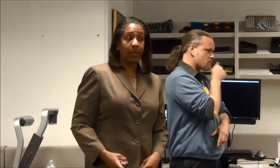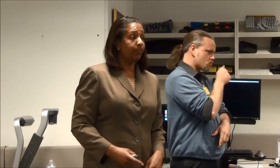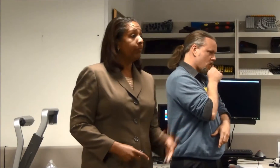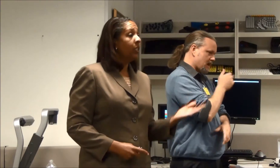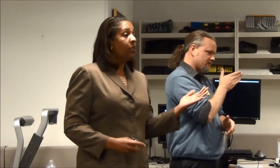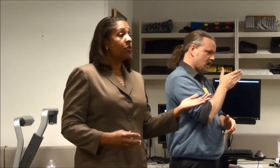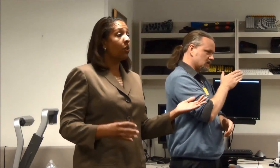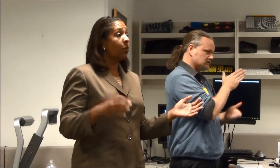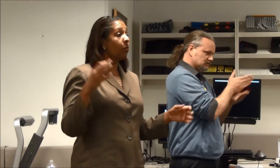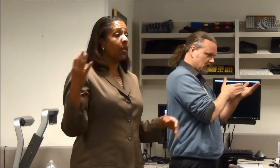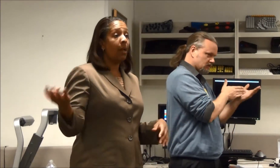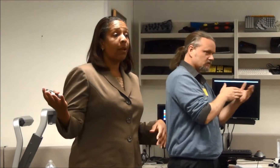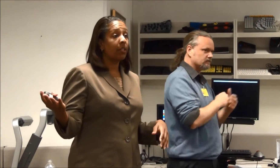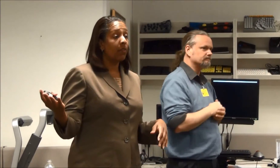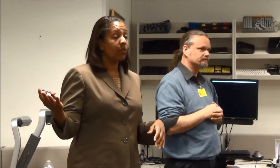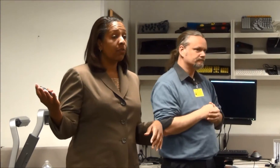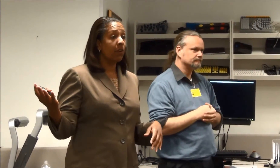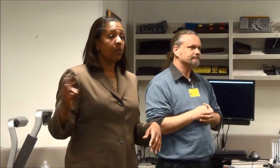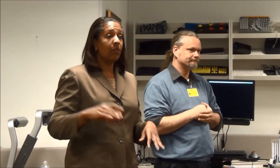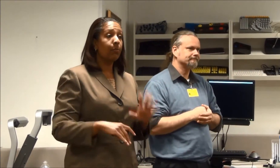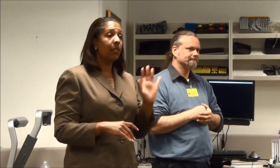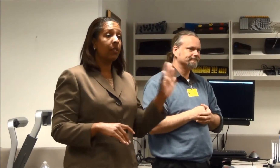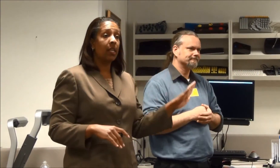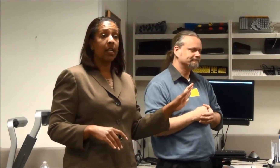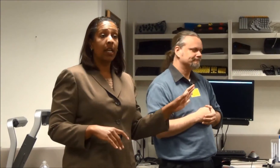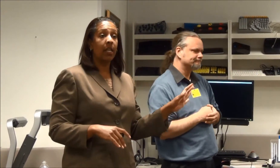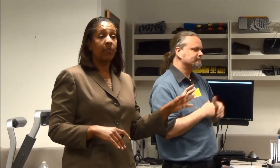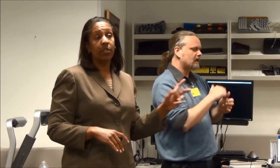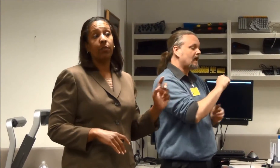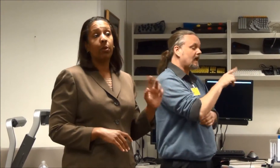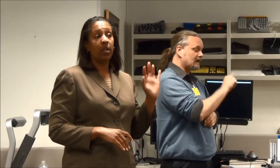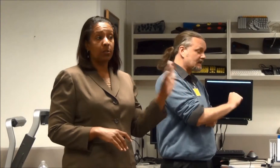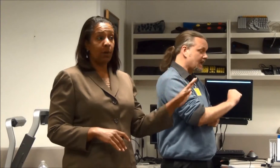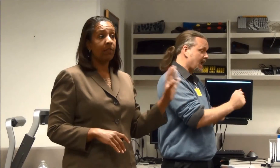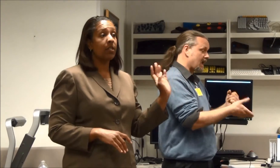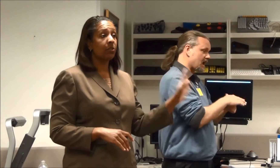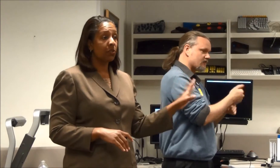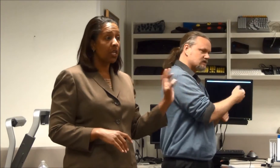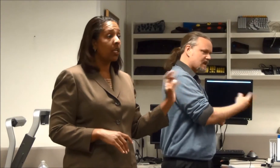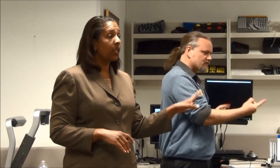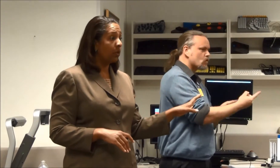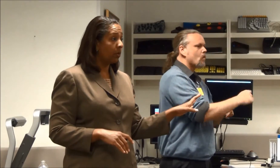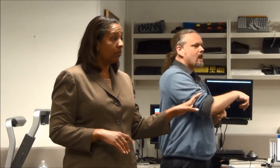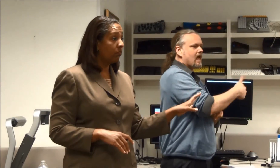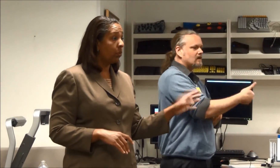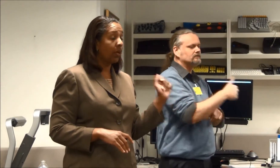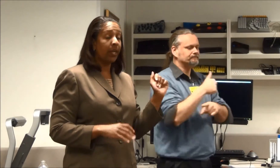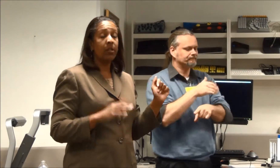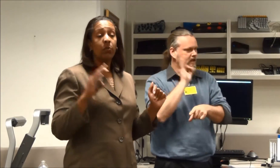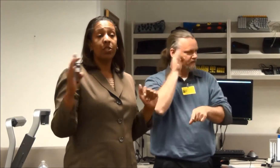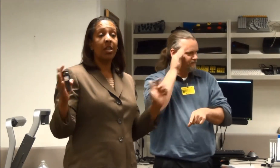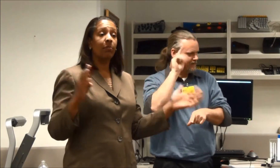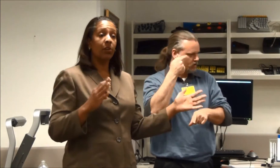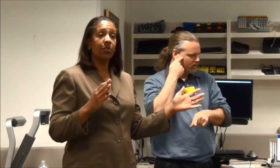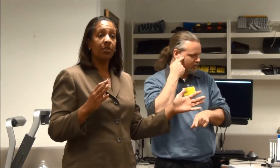Jo Linda Johnson: That's right. So the Rehab Act covers the Federal Government; the ADA covers everyone else, private sector, state, and local. Okay?